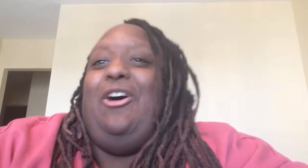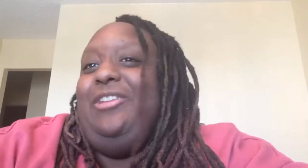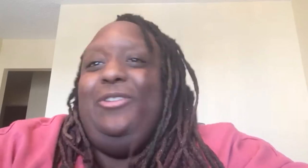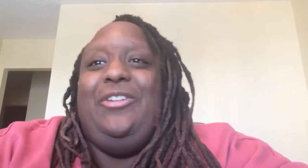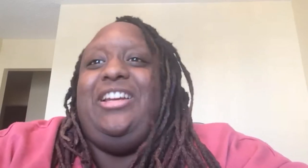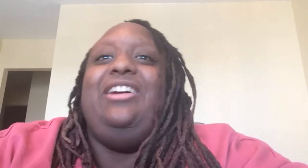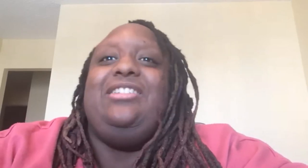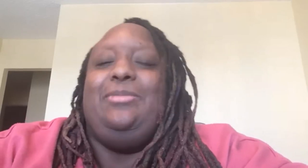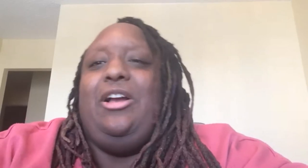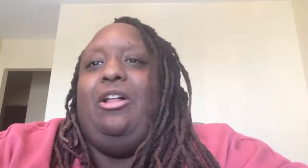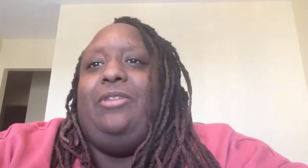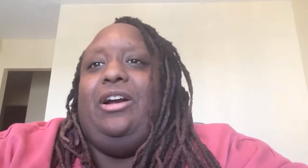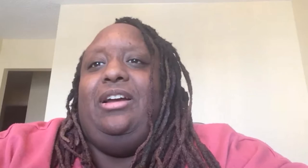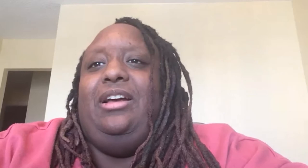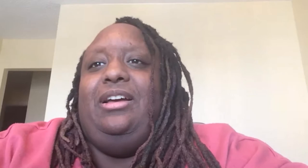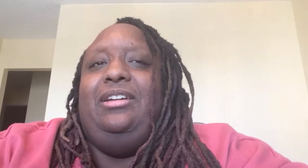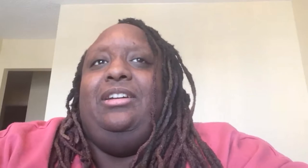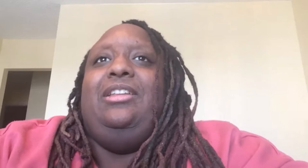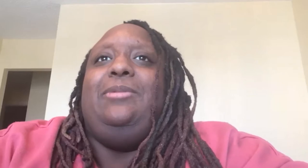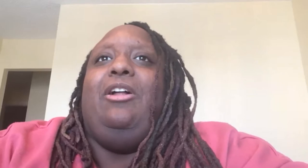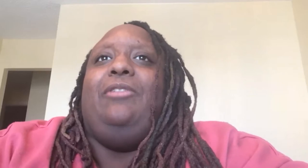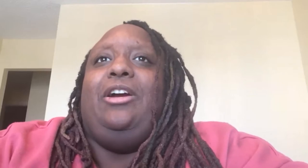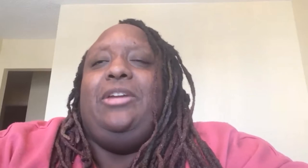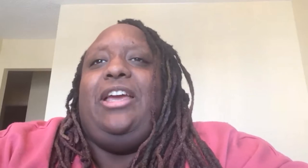“Let's make all of our communications accessible.”